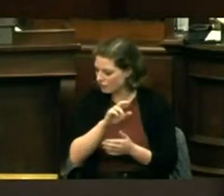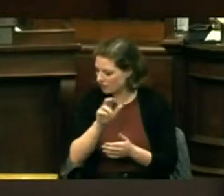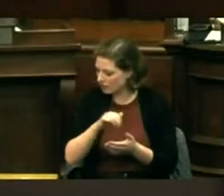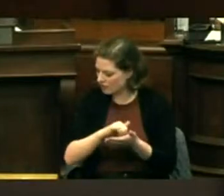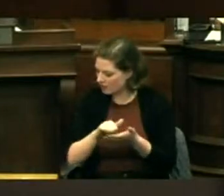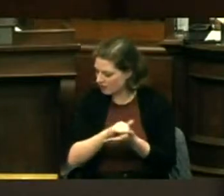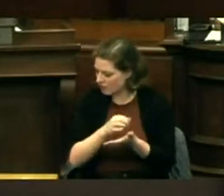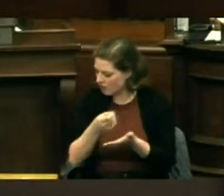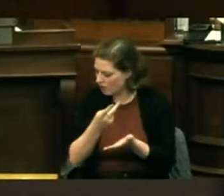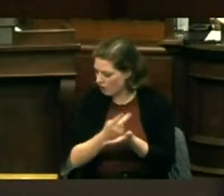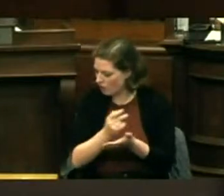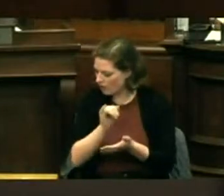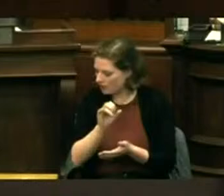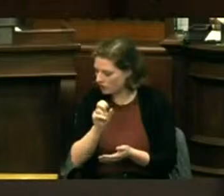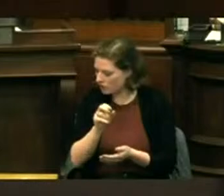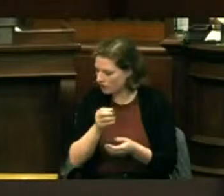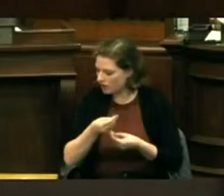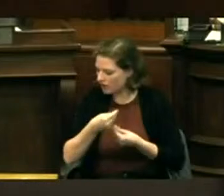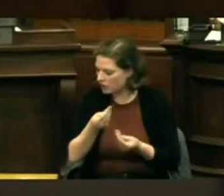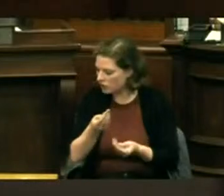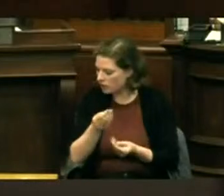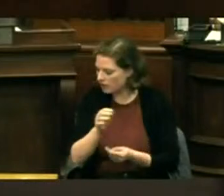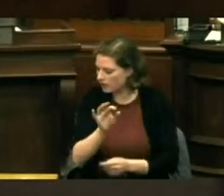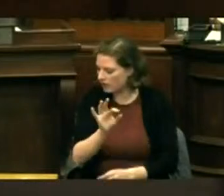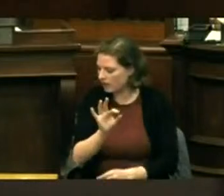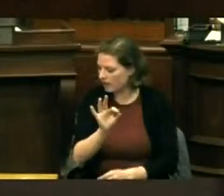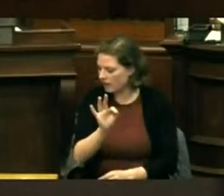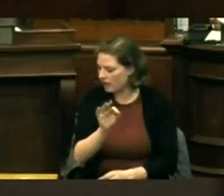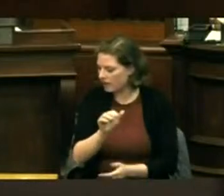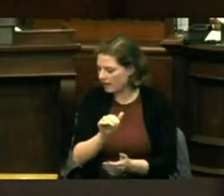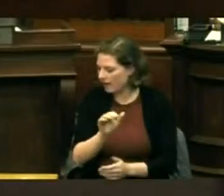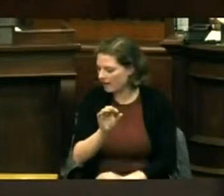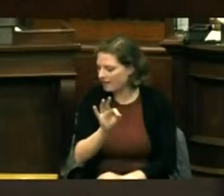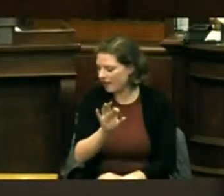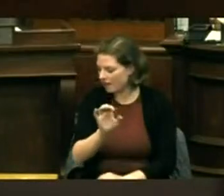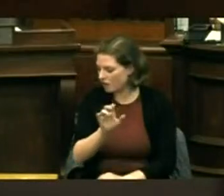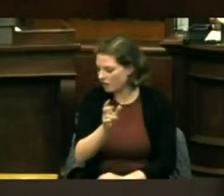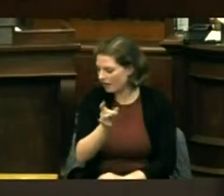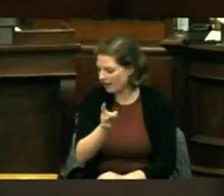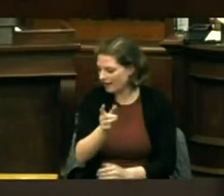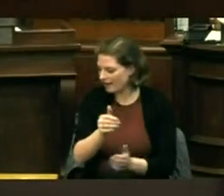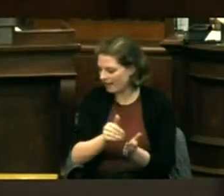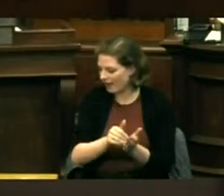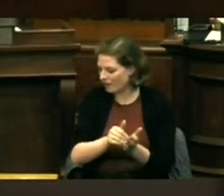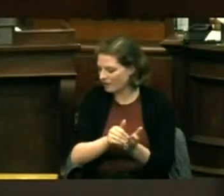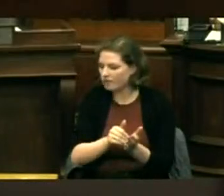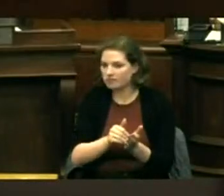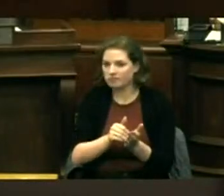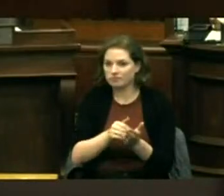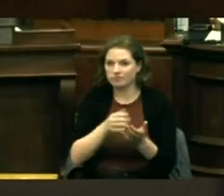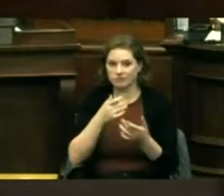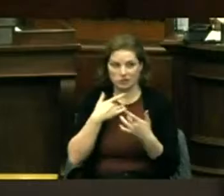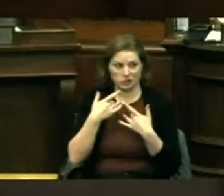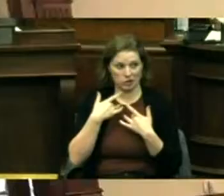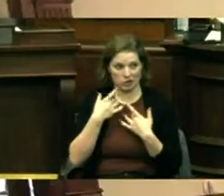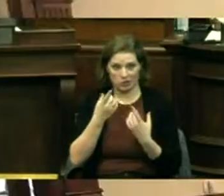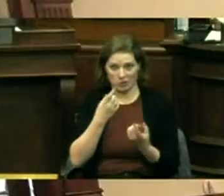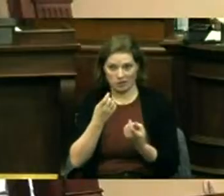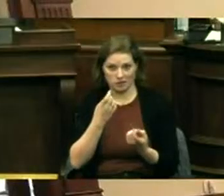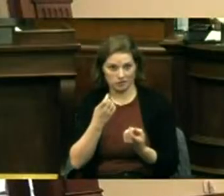the issuance of $918,000 bonds of said city to finance the cost of public safety. Building